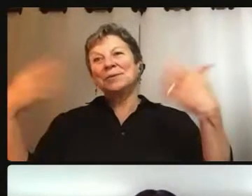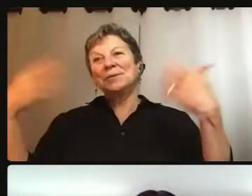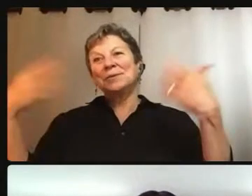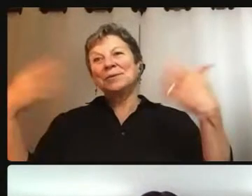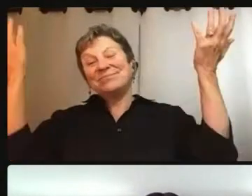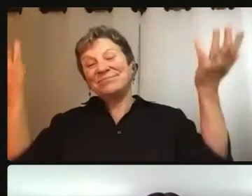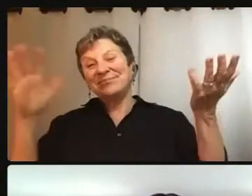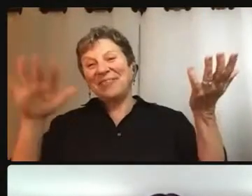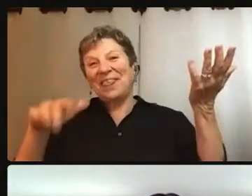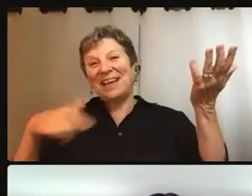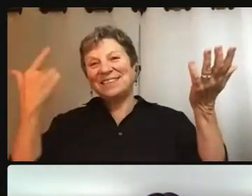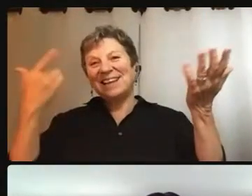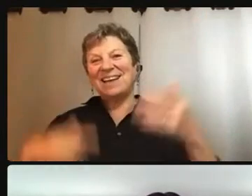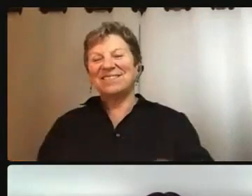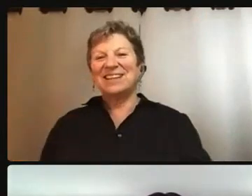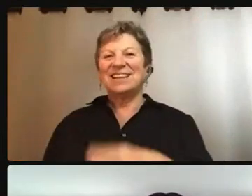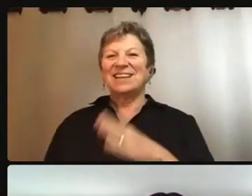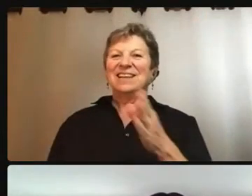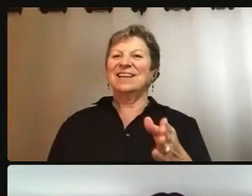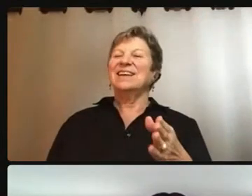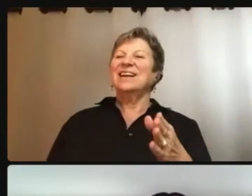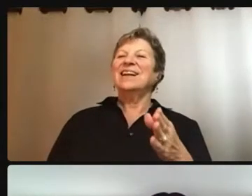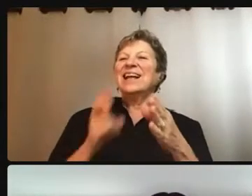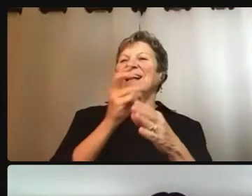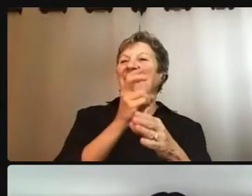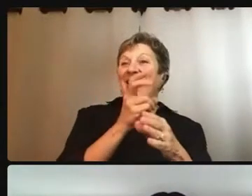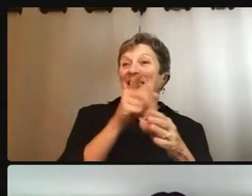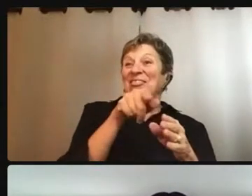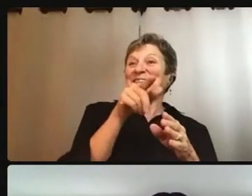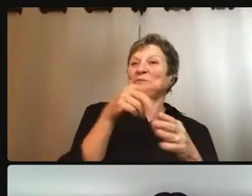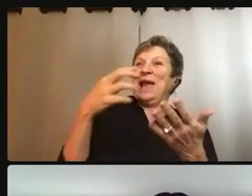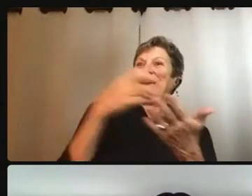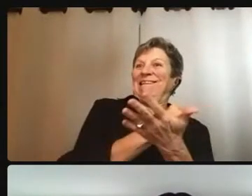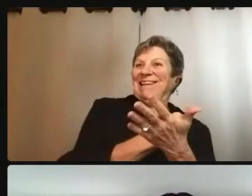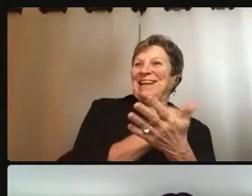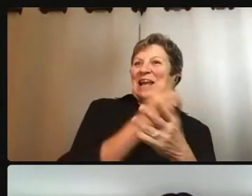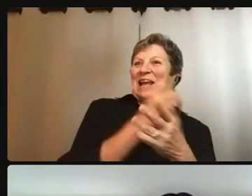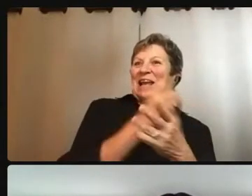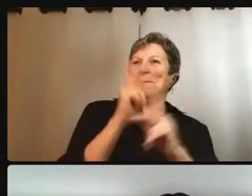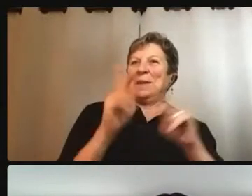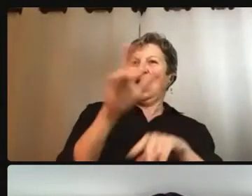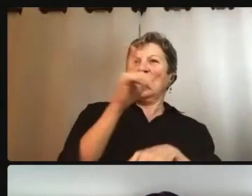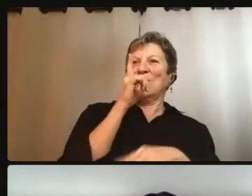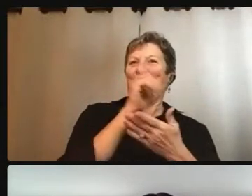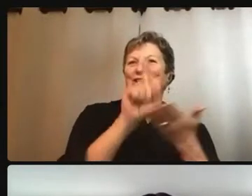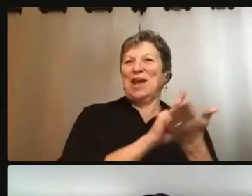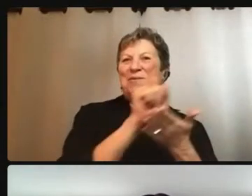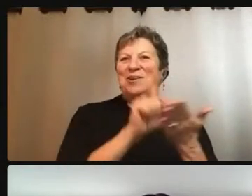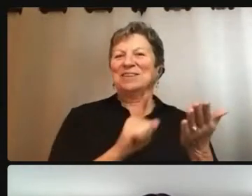GUYS. GOOD TO SEE YOU. I WISH WE WERE IN PERSON BUT